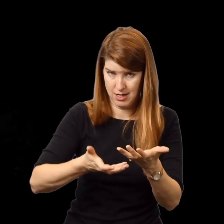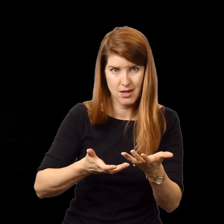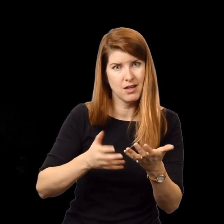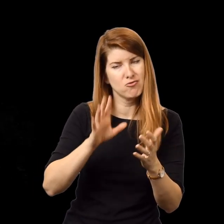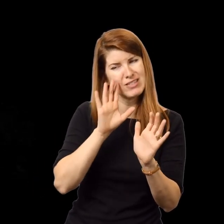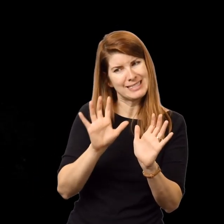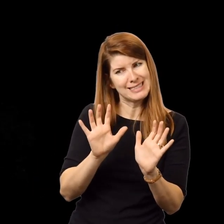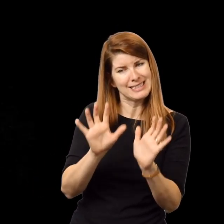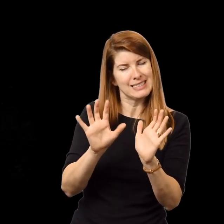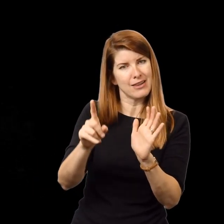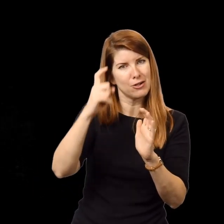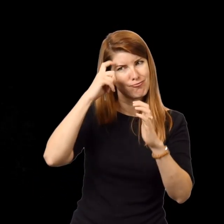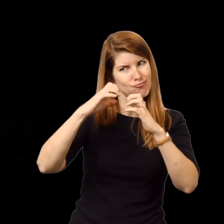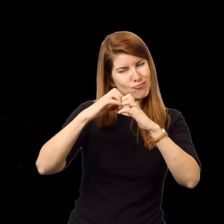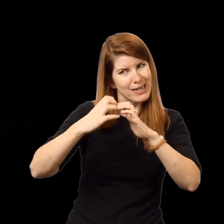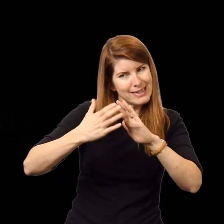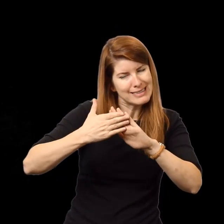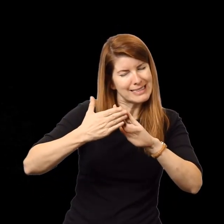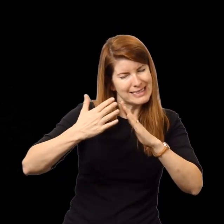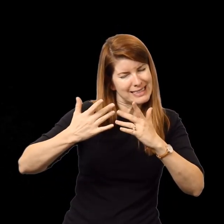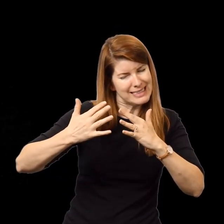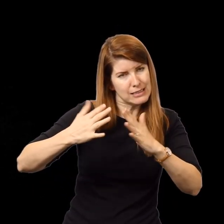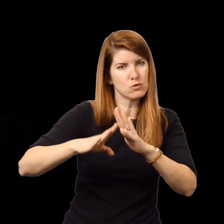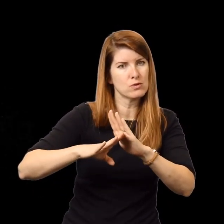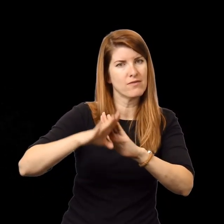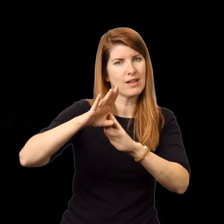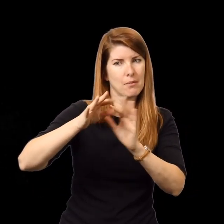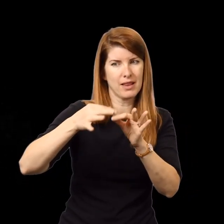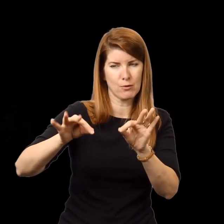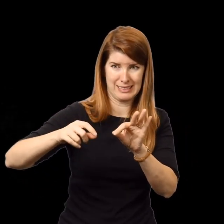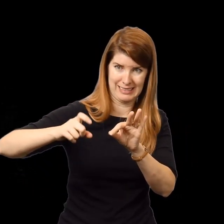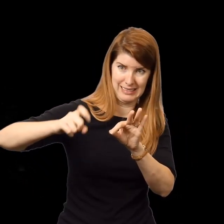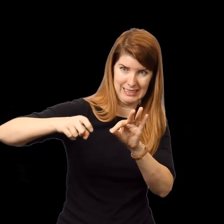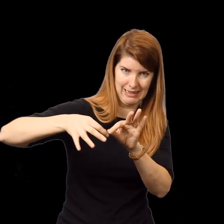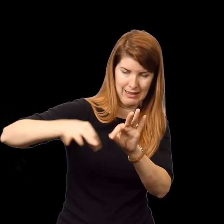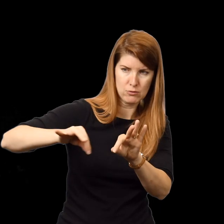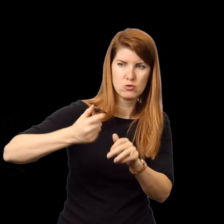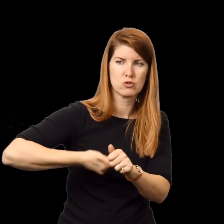so that their brain is pushed to want to develop language, to need to develop language